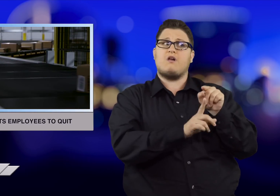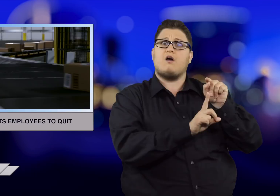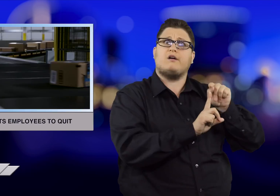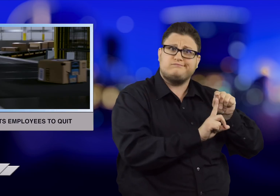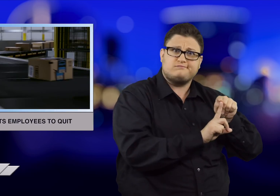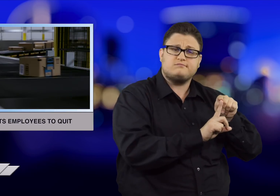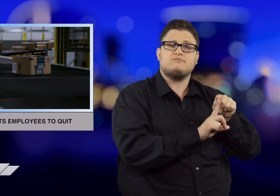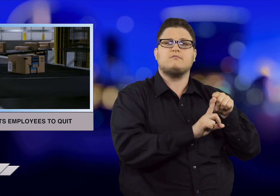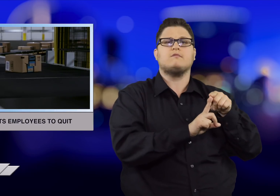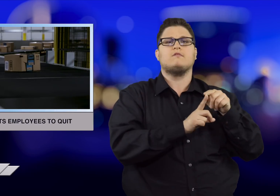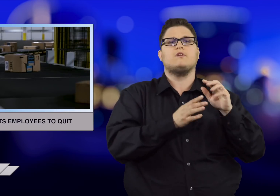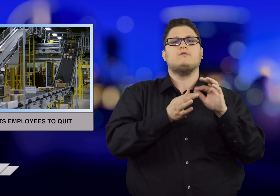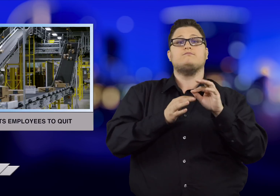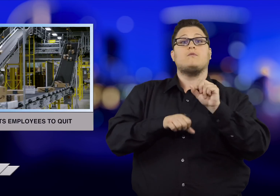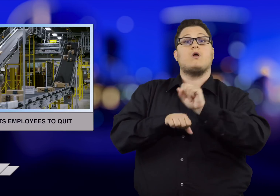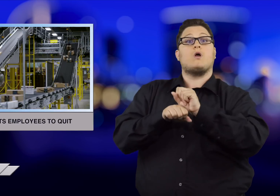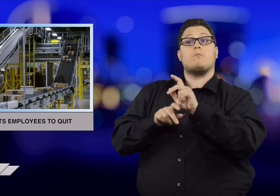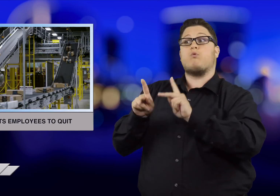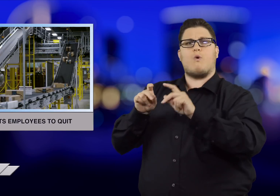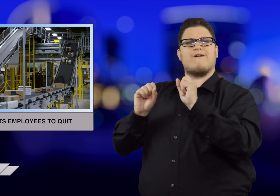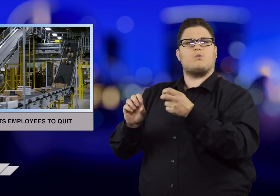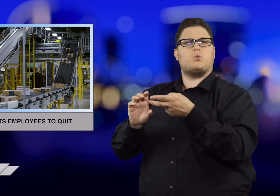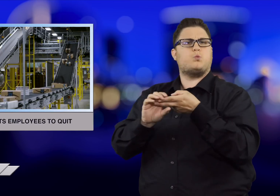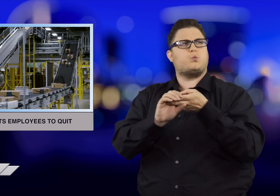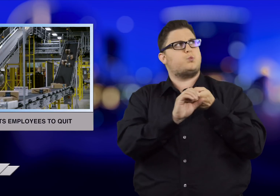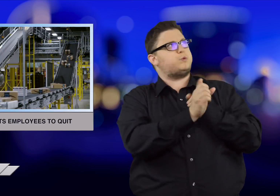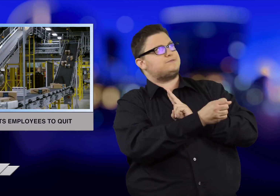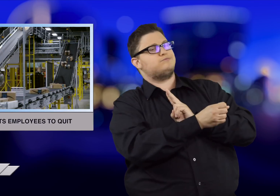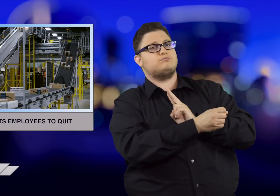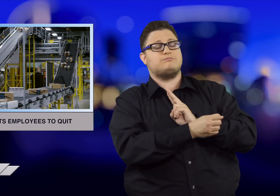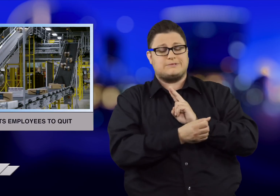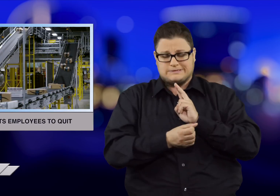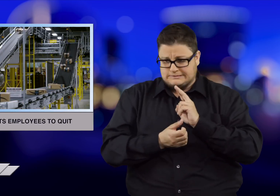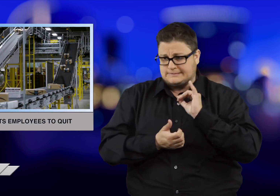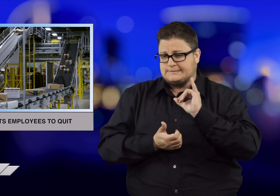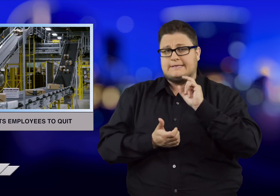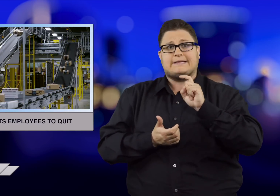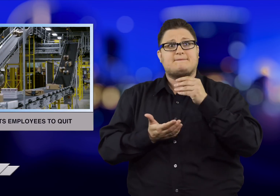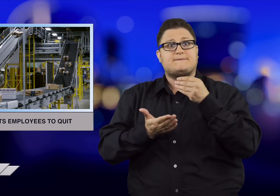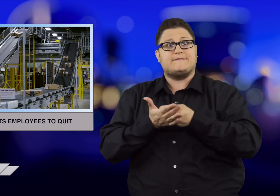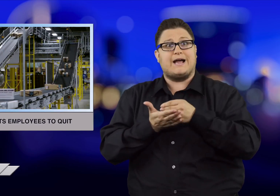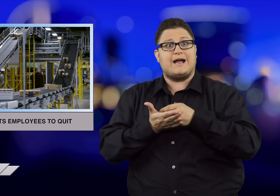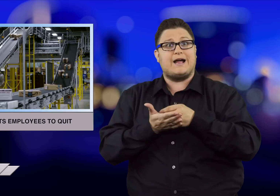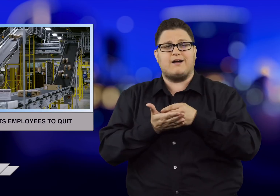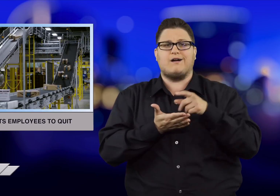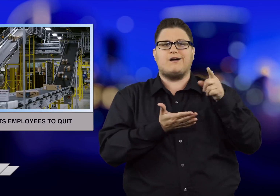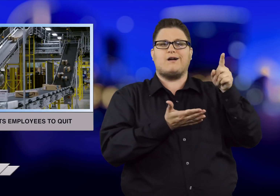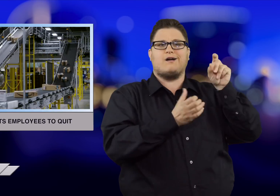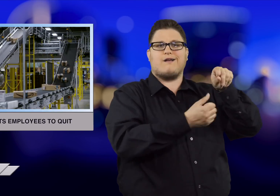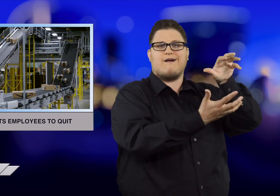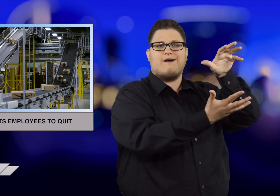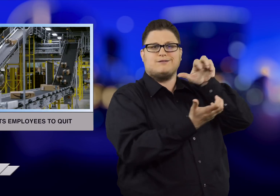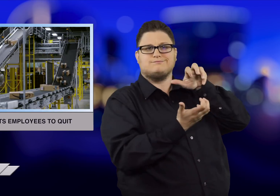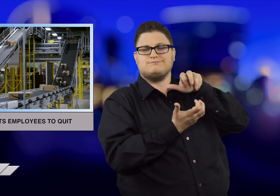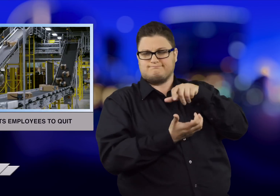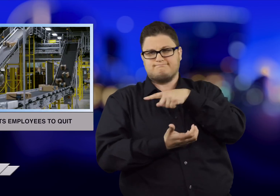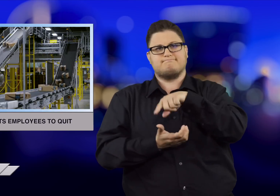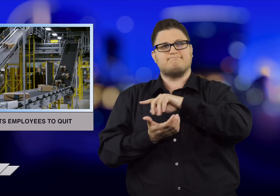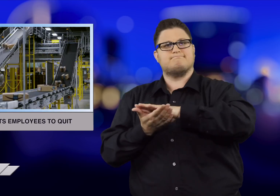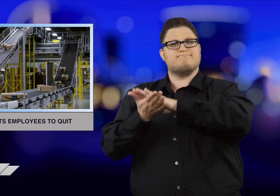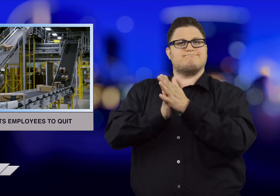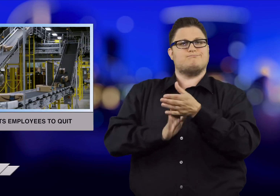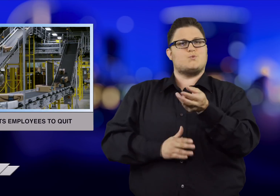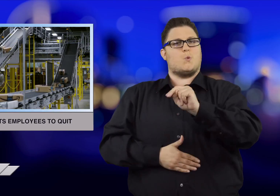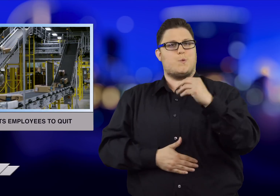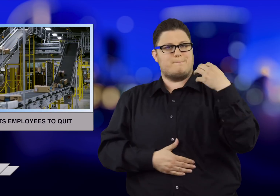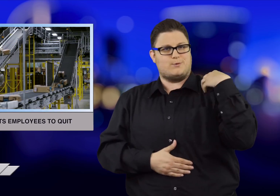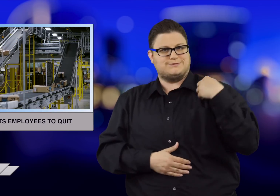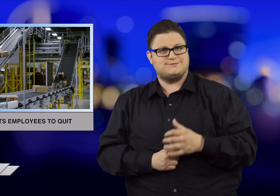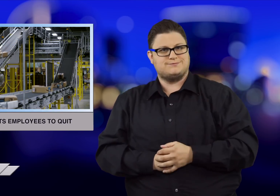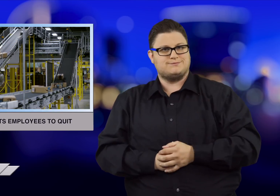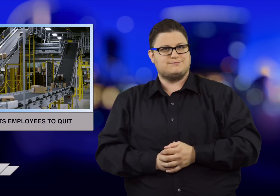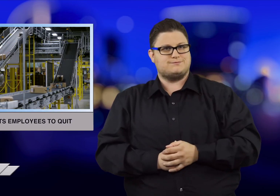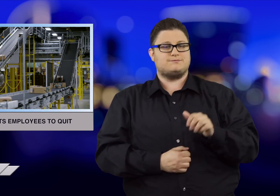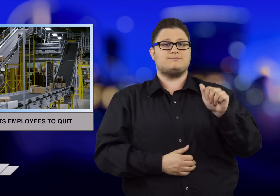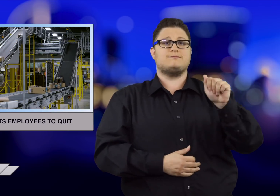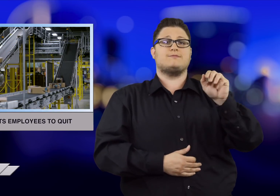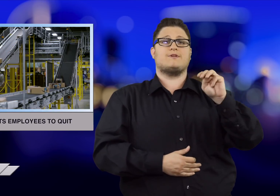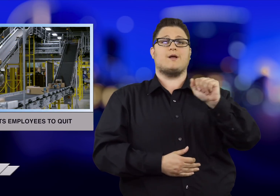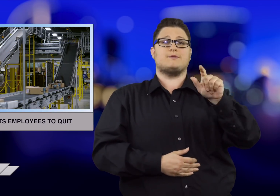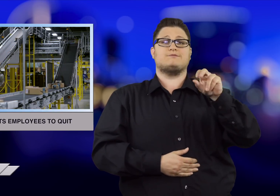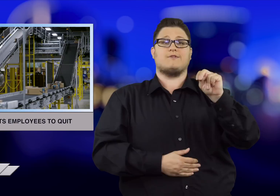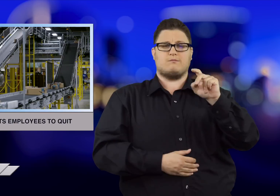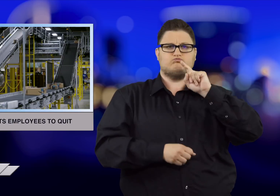It says employees can quit and get funding they need to become their own boss.